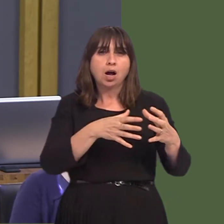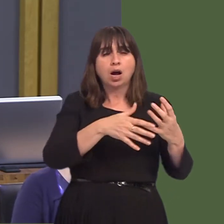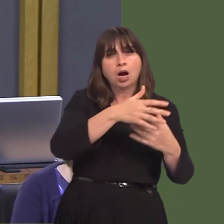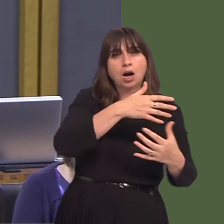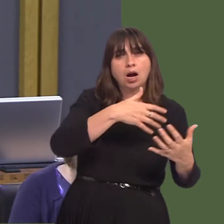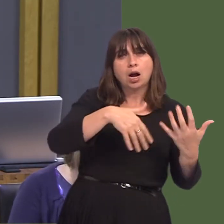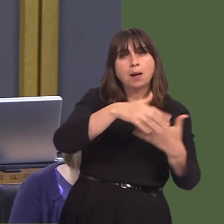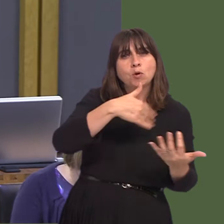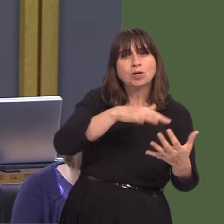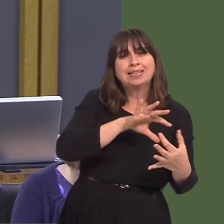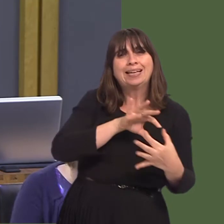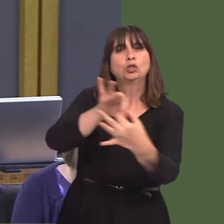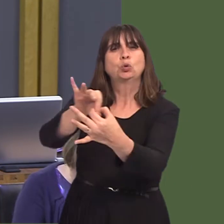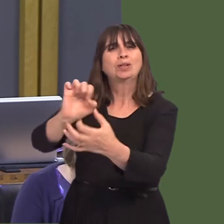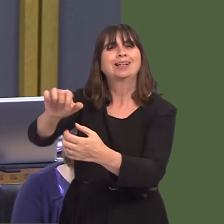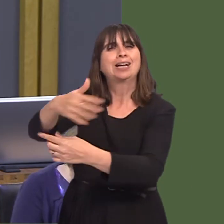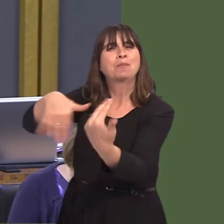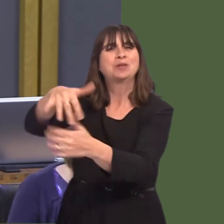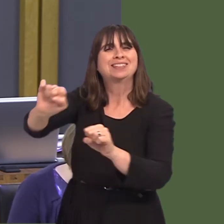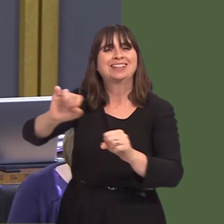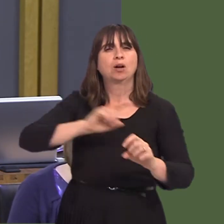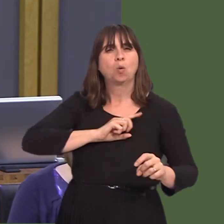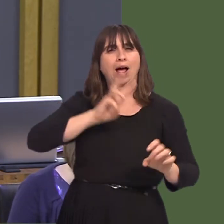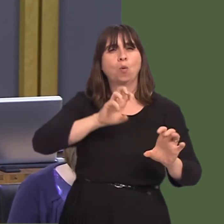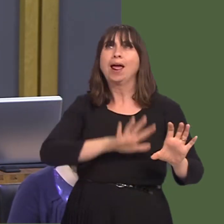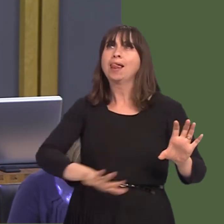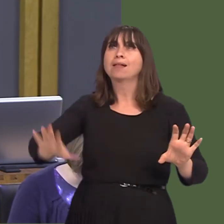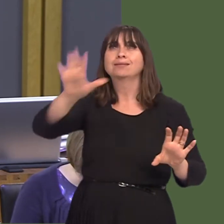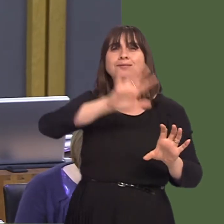I know there's a great deal of interest right across Wales in our communities, in terms